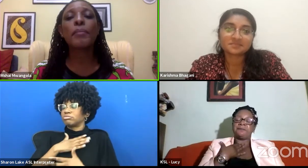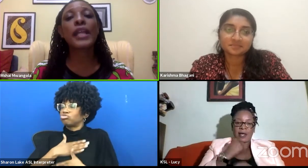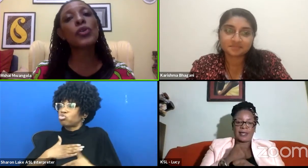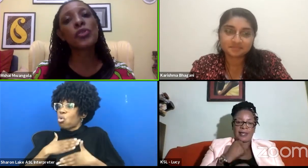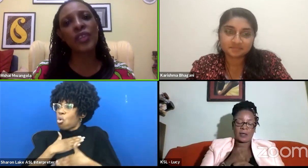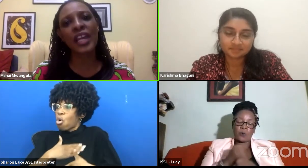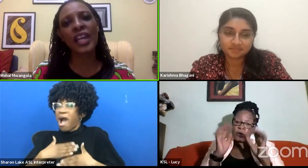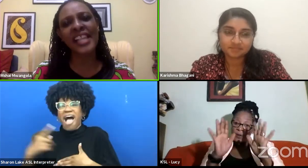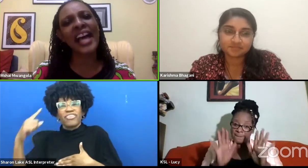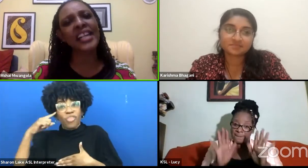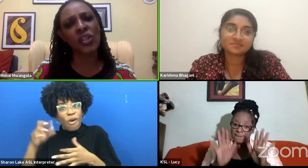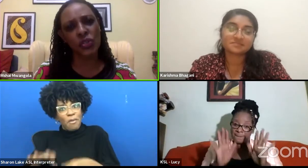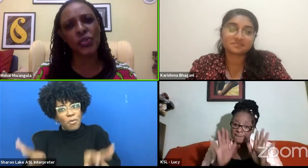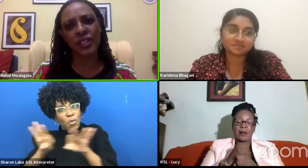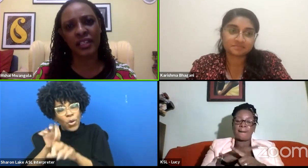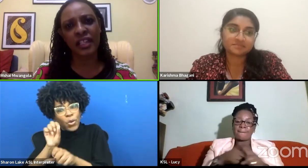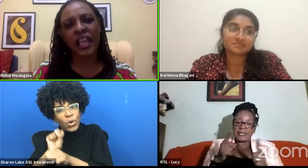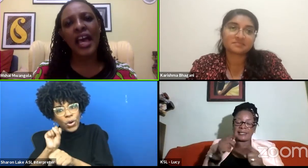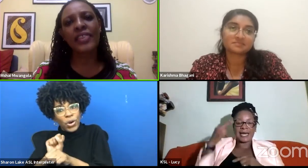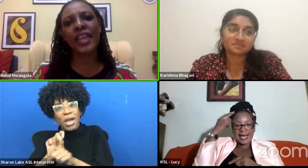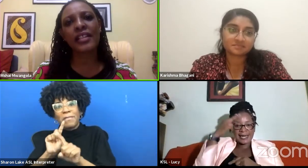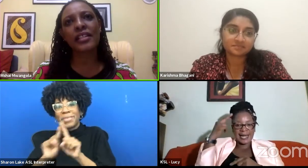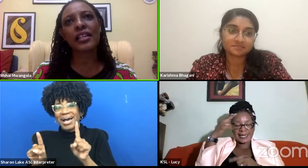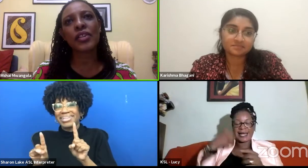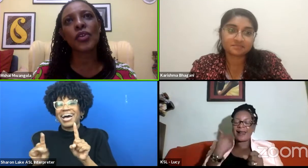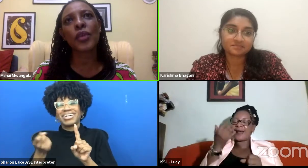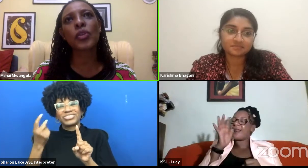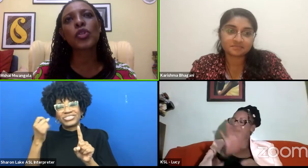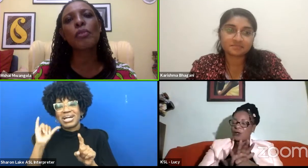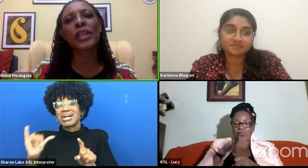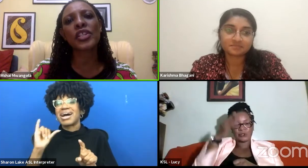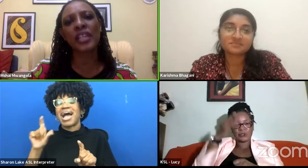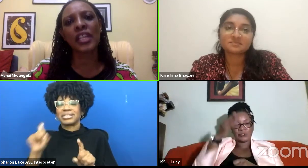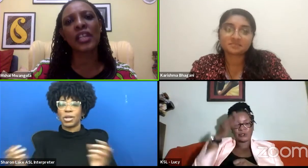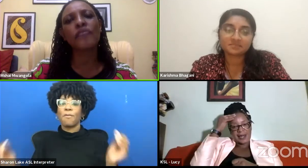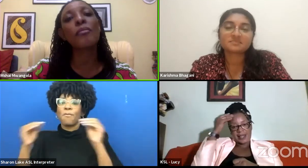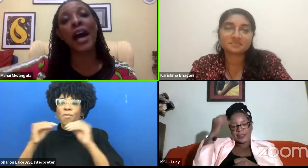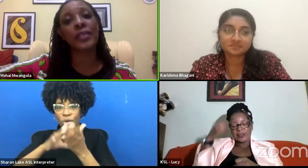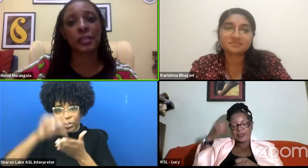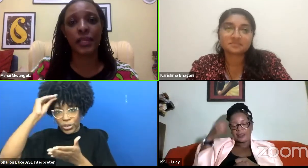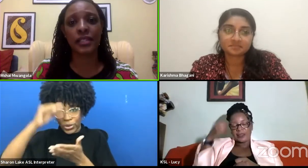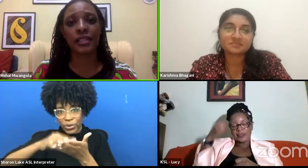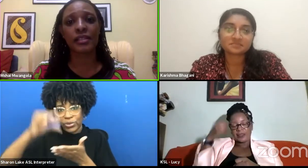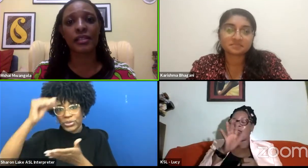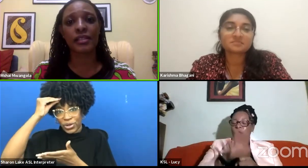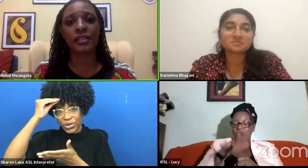but I also realized I had a lot to learn and that there was so much learning from other spaces.